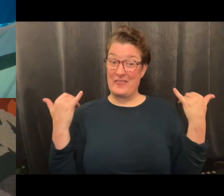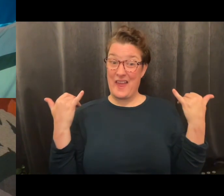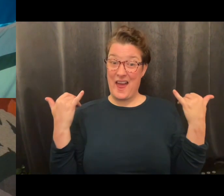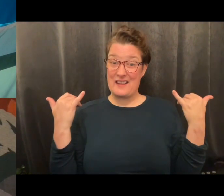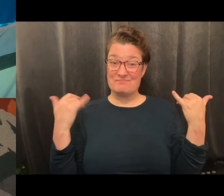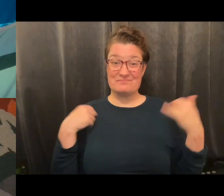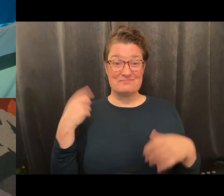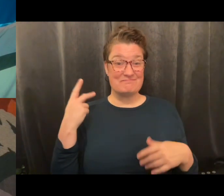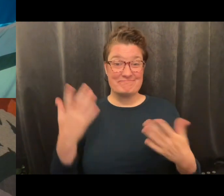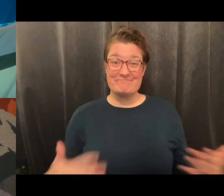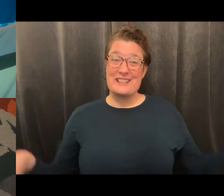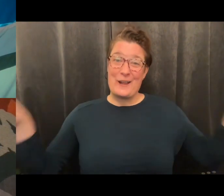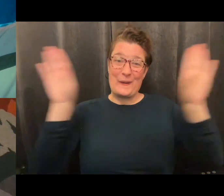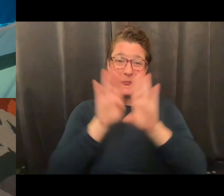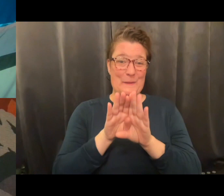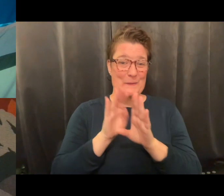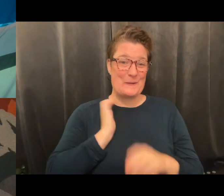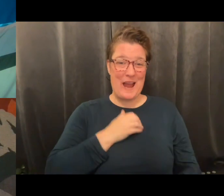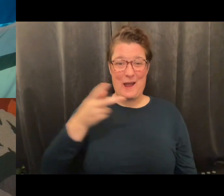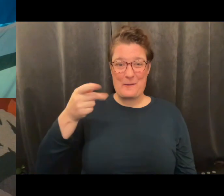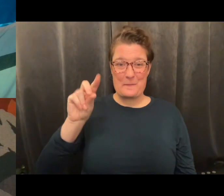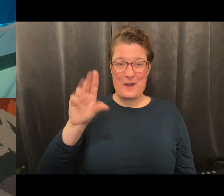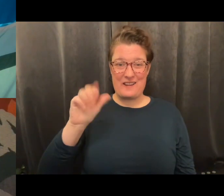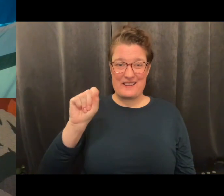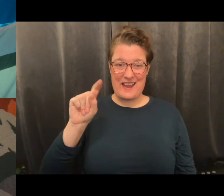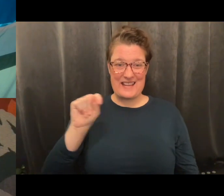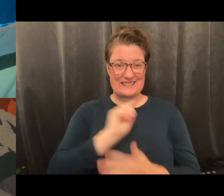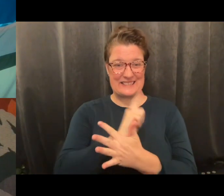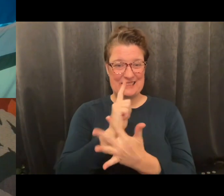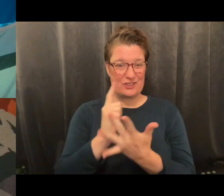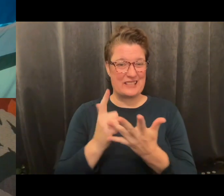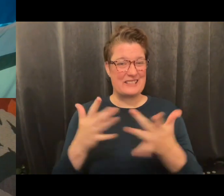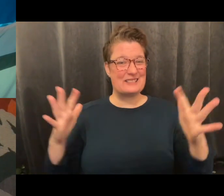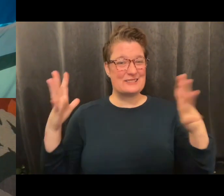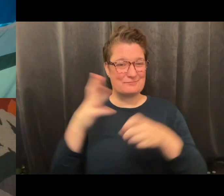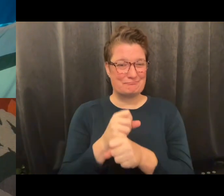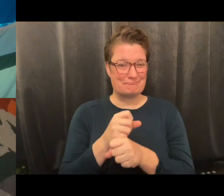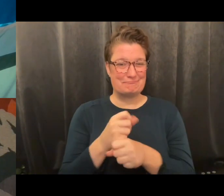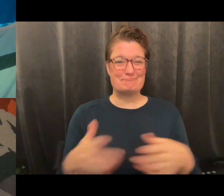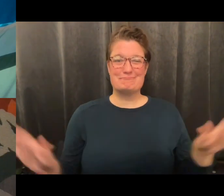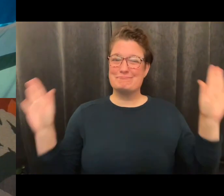It's been an adventure and a joy and thanks for listening everyone.